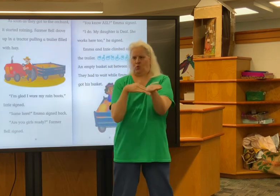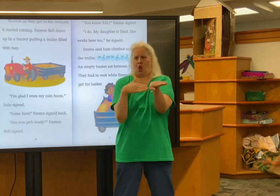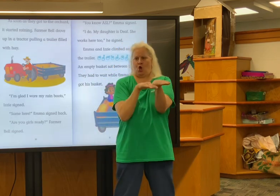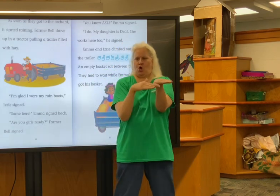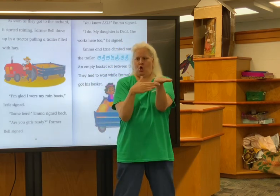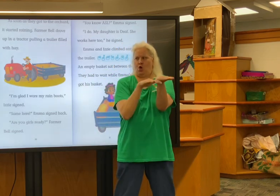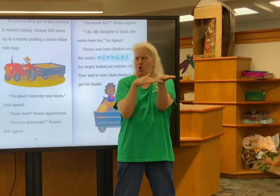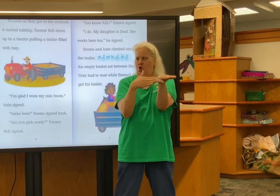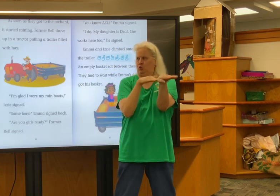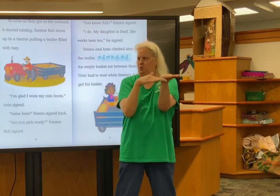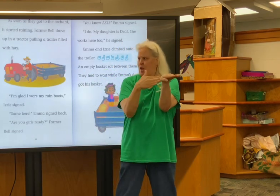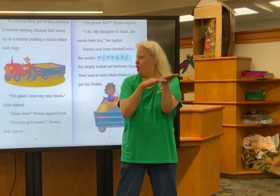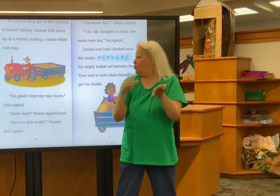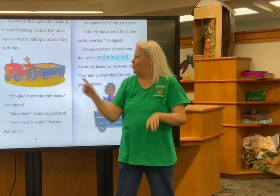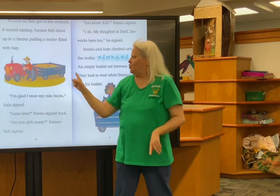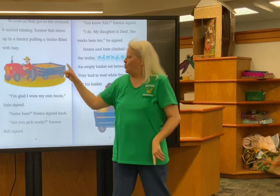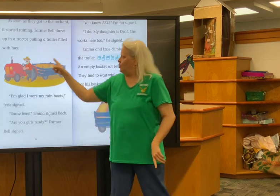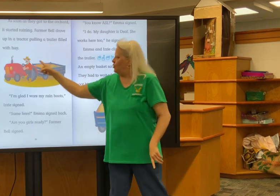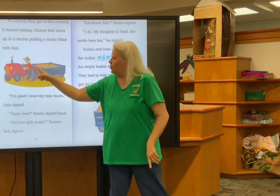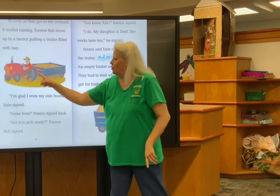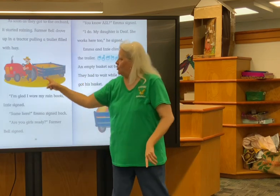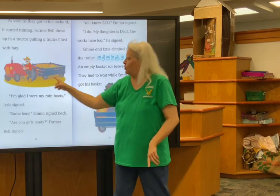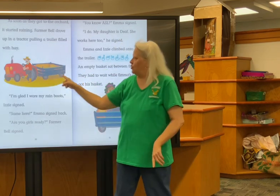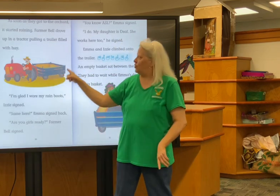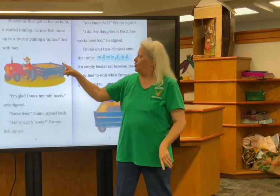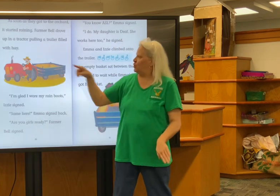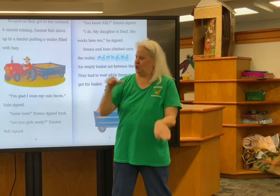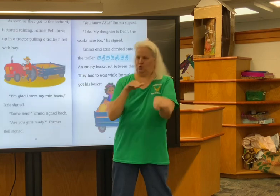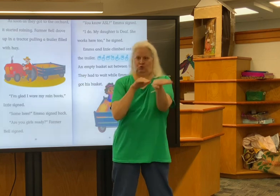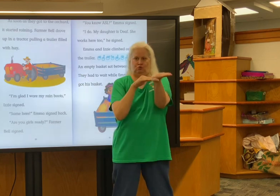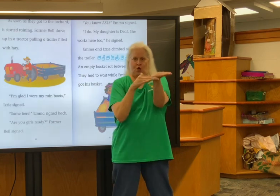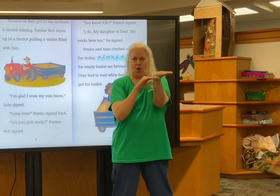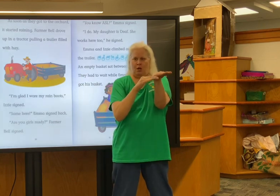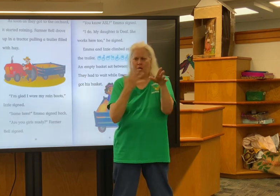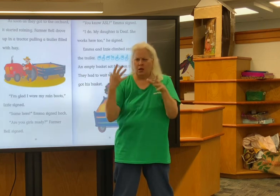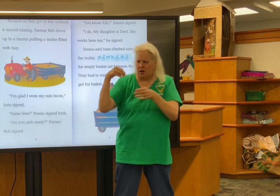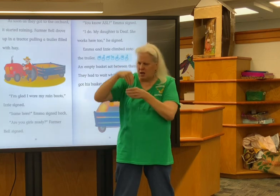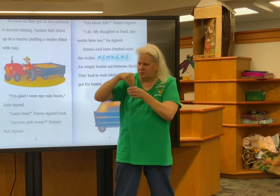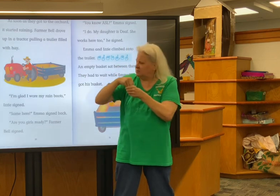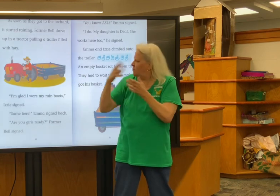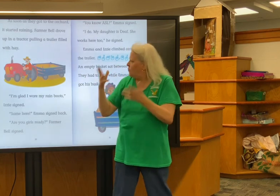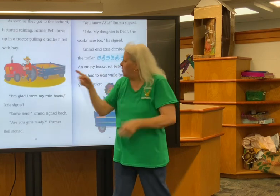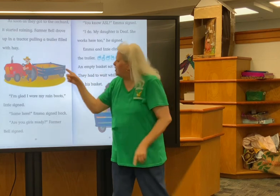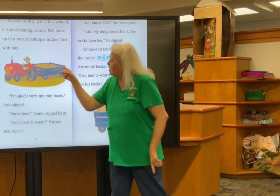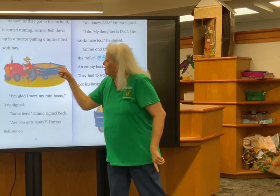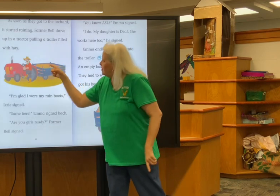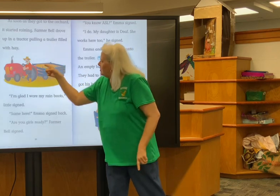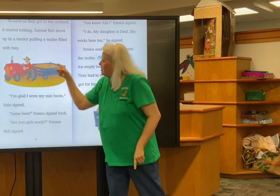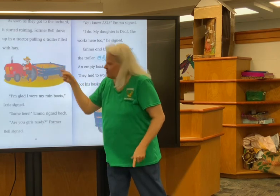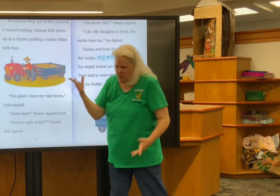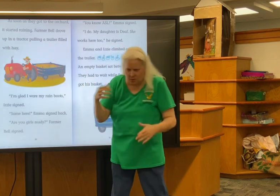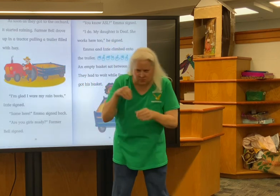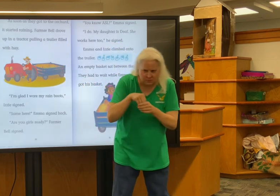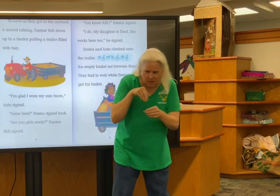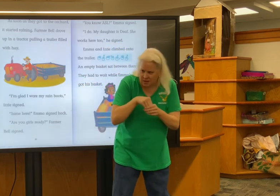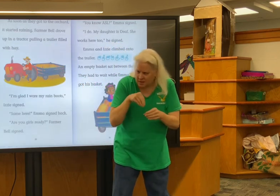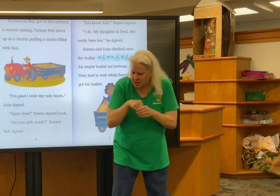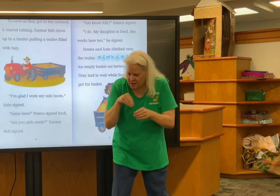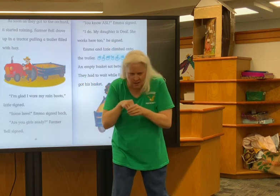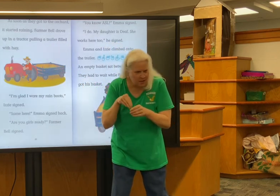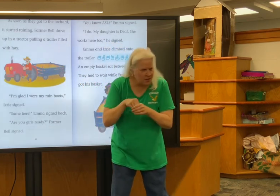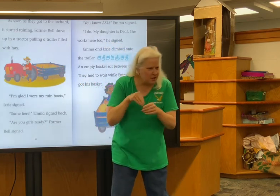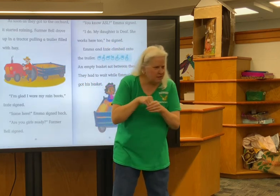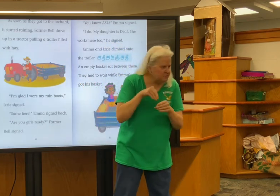pulling a trailer, see in the picture there's the trailer, filled with, what do you see